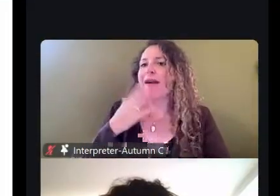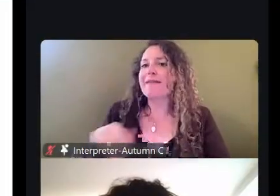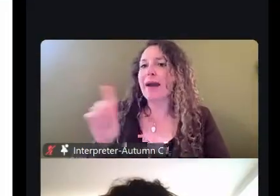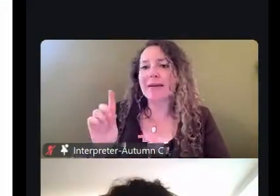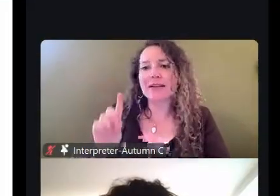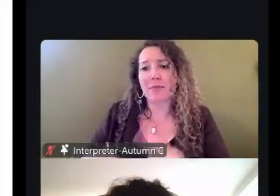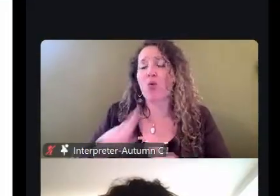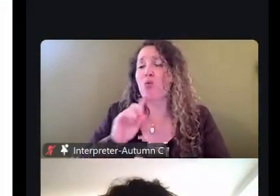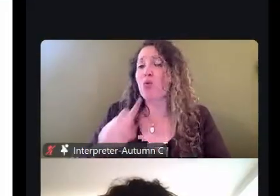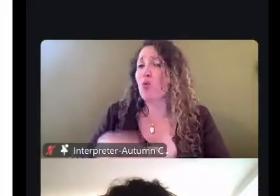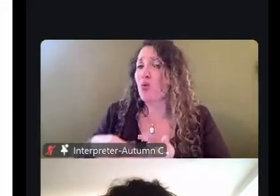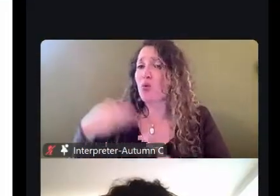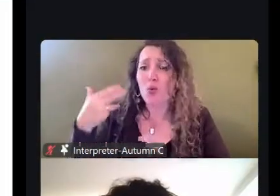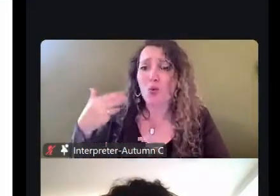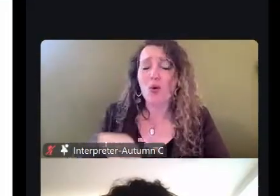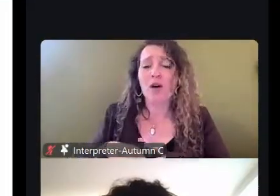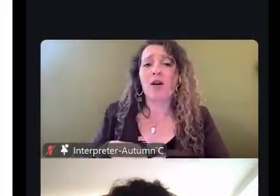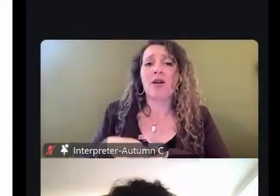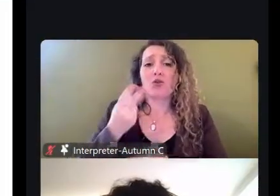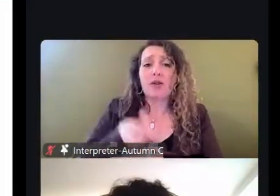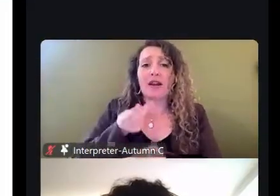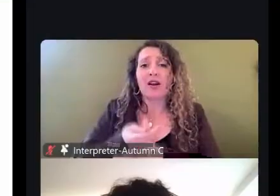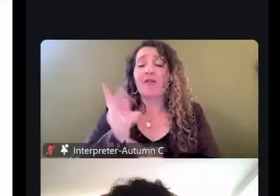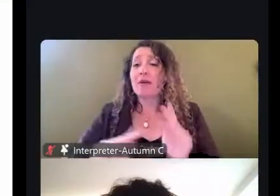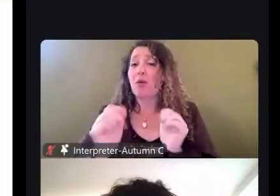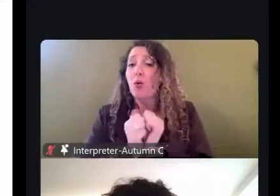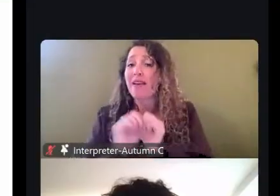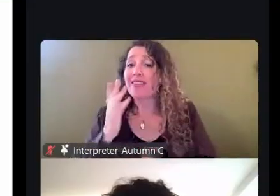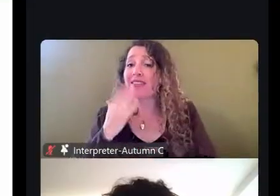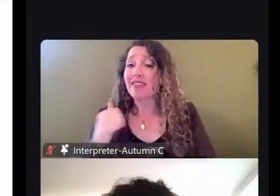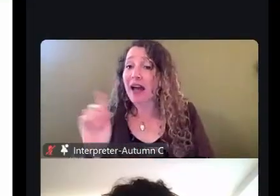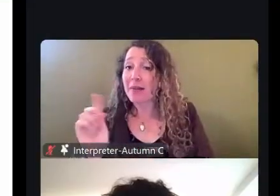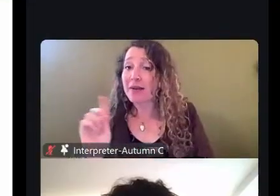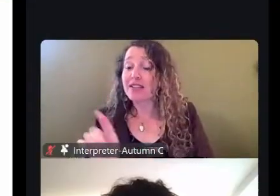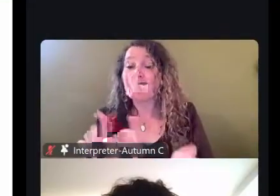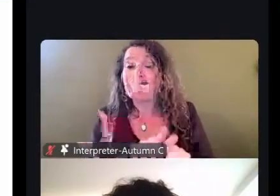very expensive and people with diabetes are also much more likely to develop